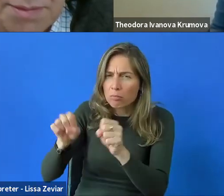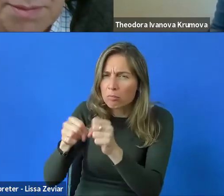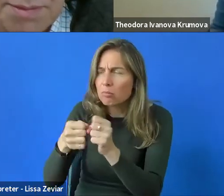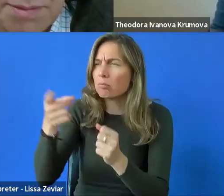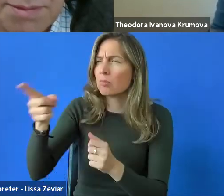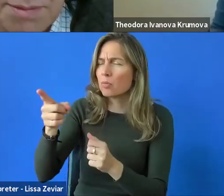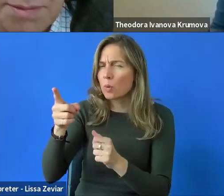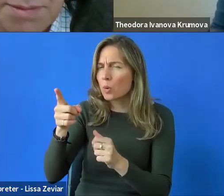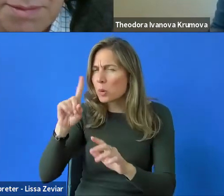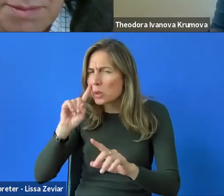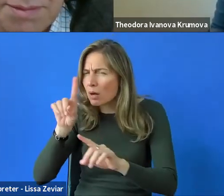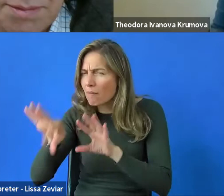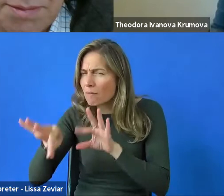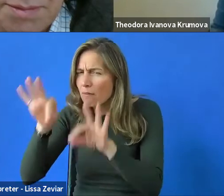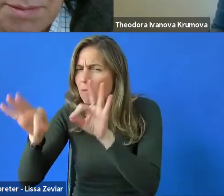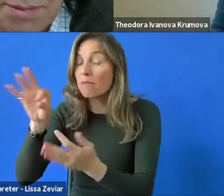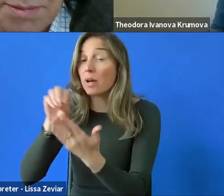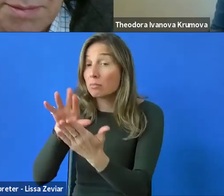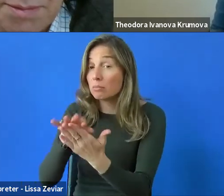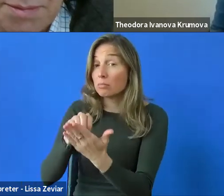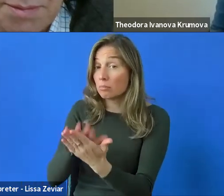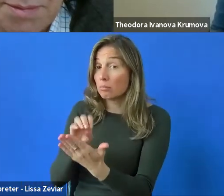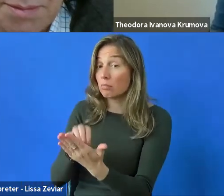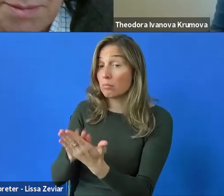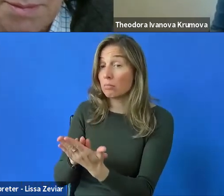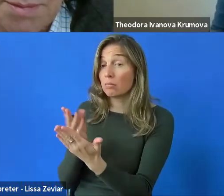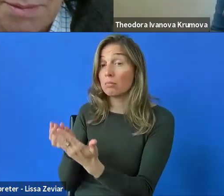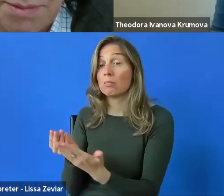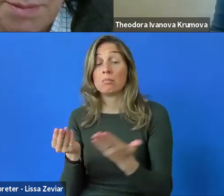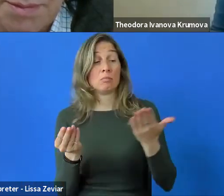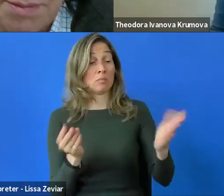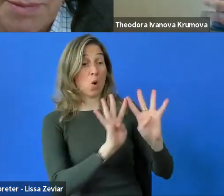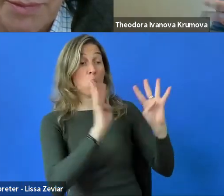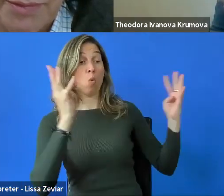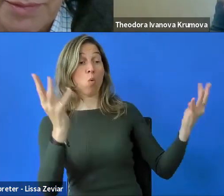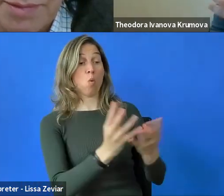to transmit to the entire committee, and then the committee will decide